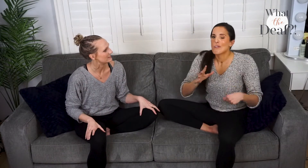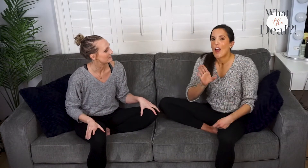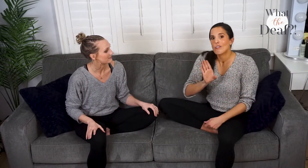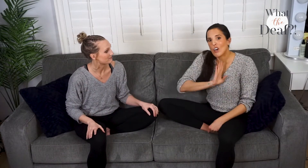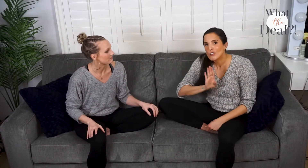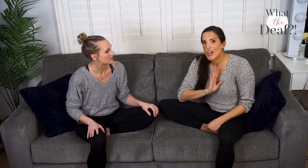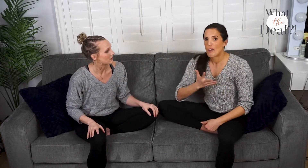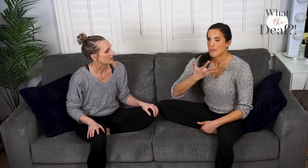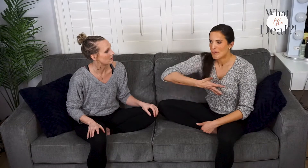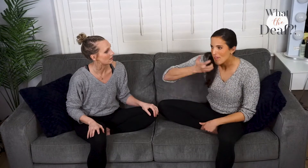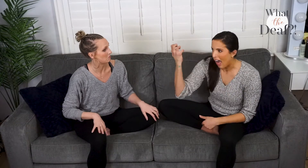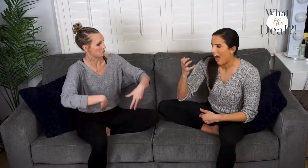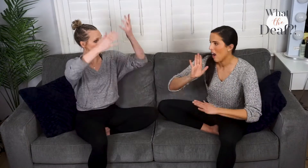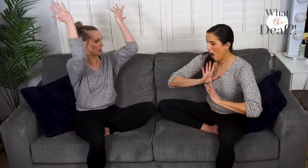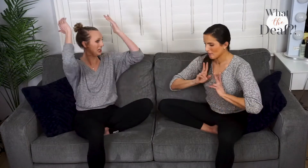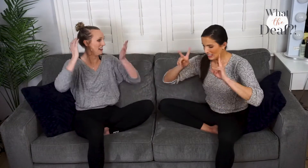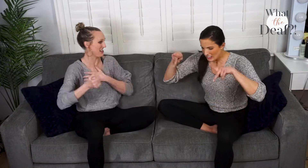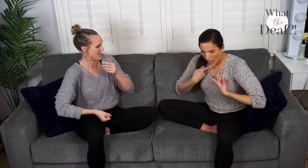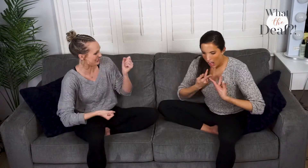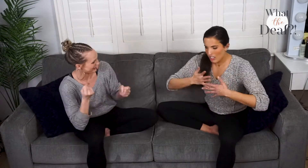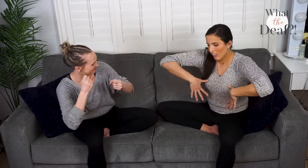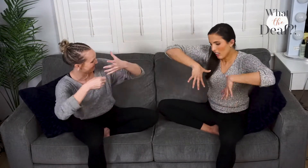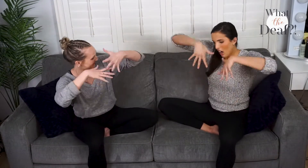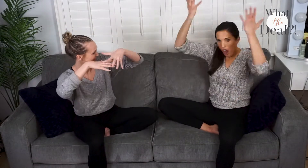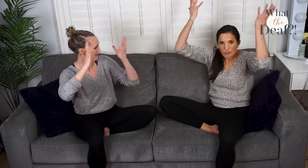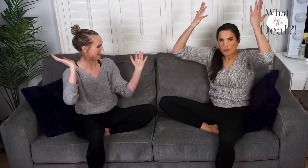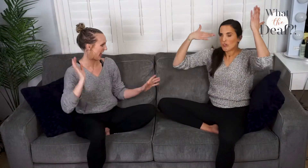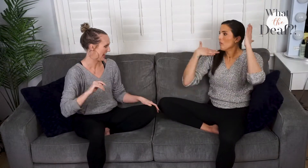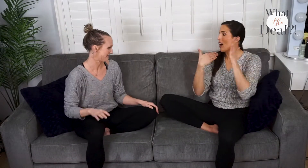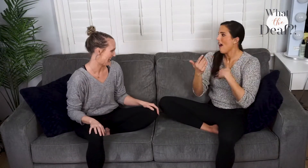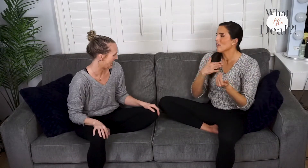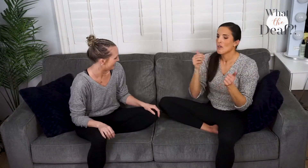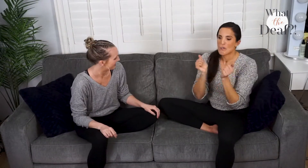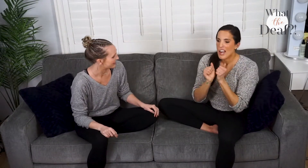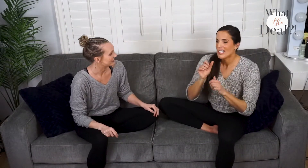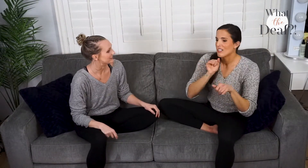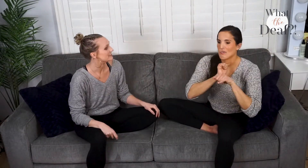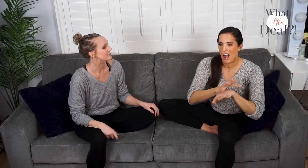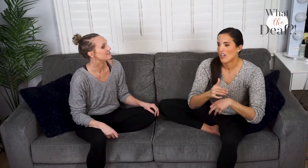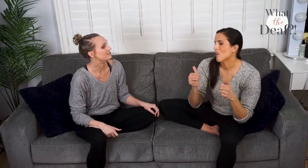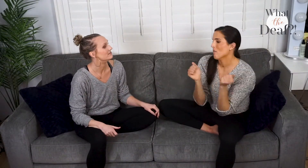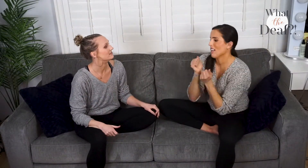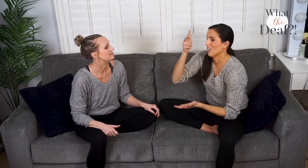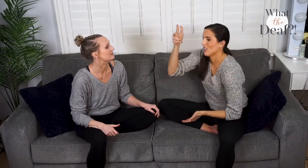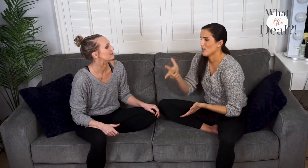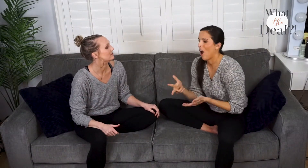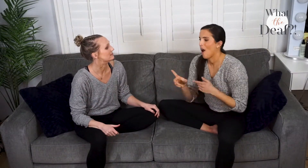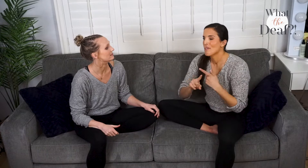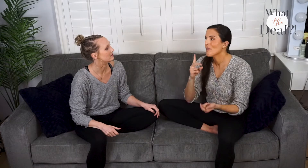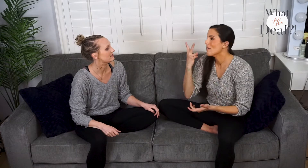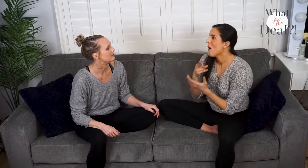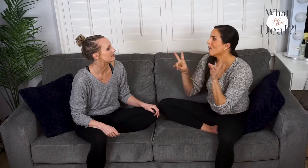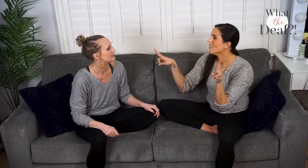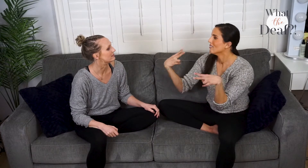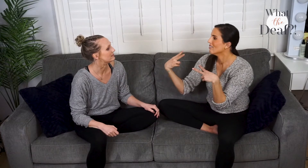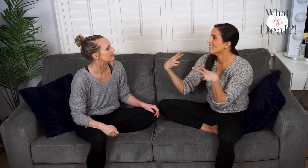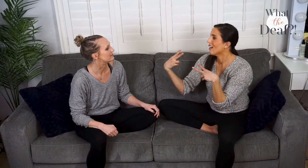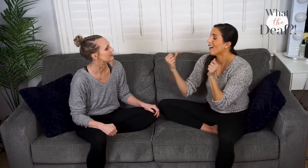We both could have been really frustrated, mad, upset. Oh yes. Over it and ugh, the spider with the car. But we both looked at each other